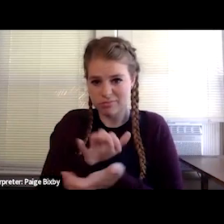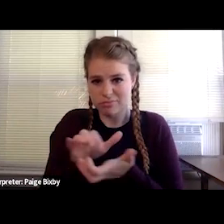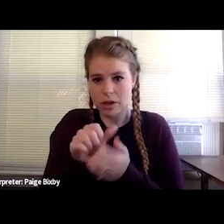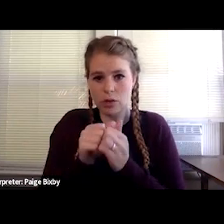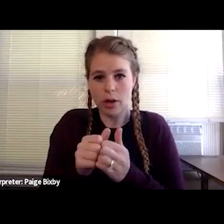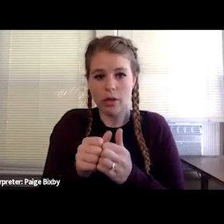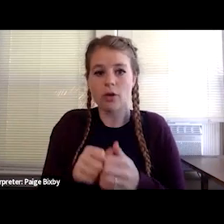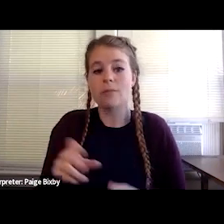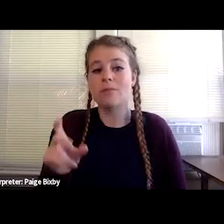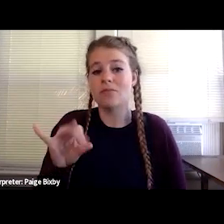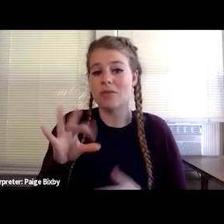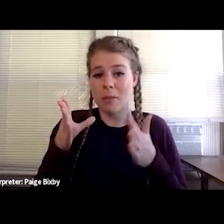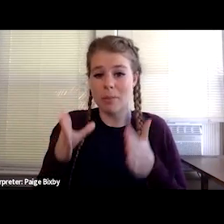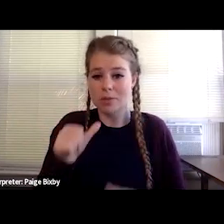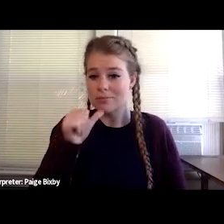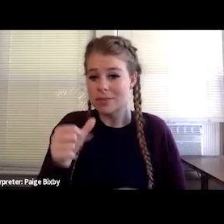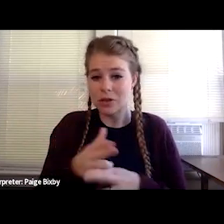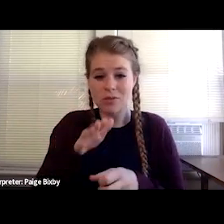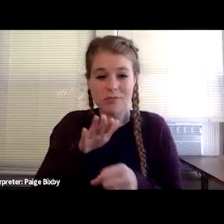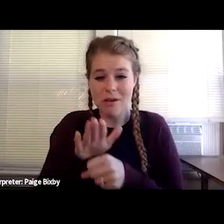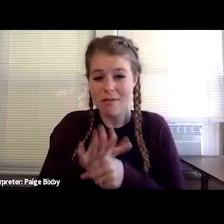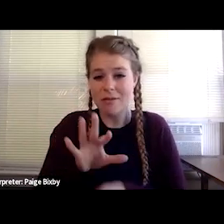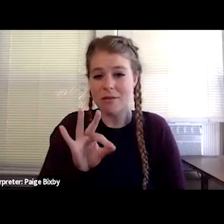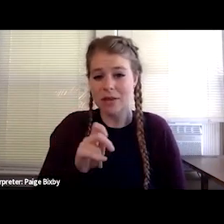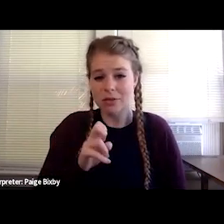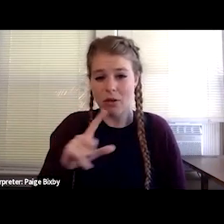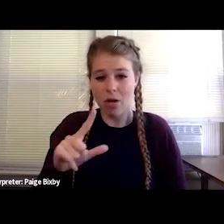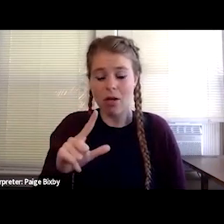that the person did not use enough fentanyl to cause an opioid overdose.